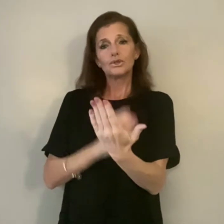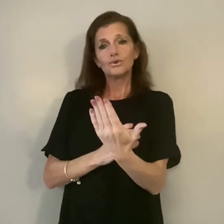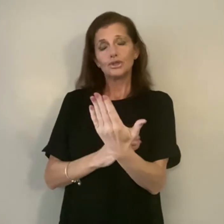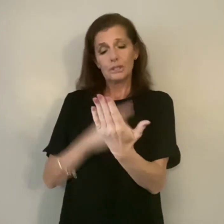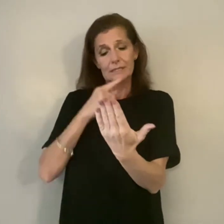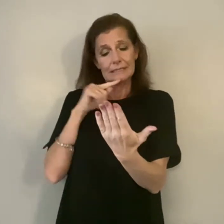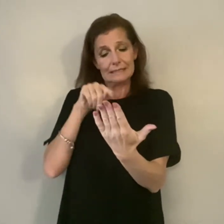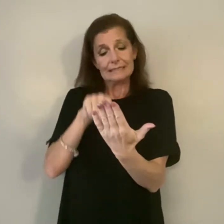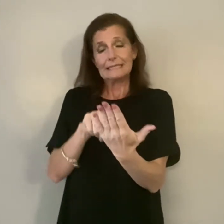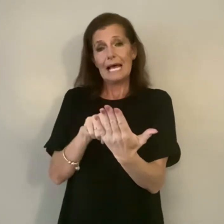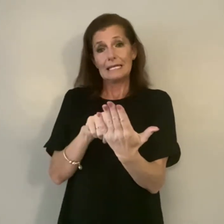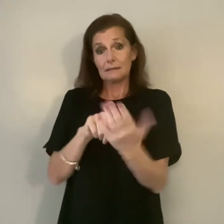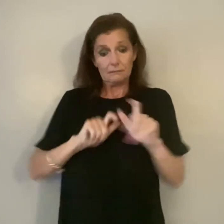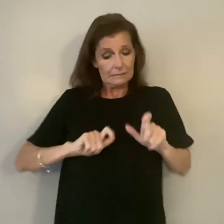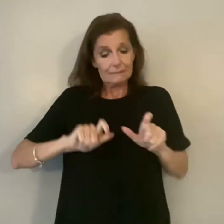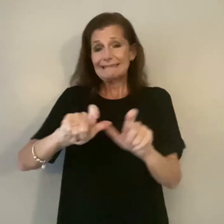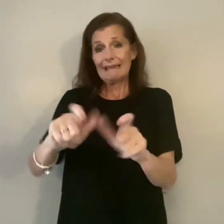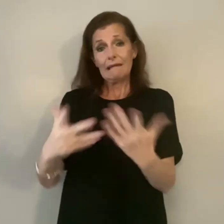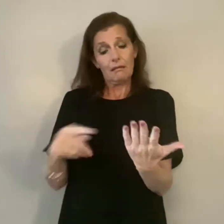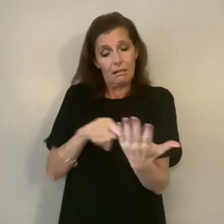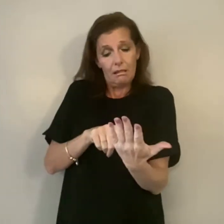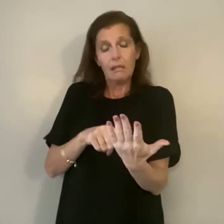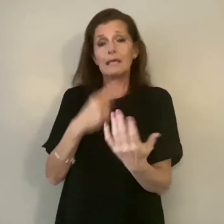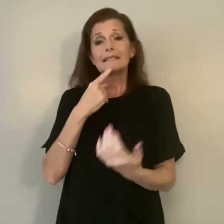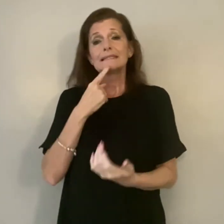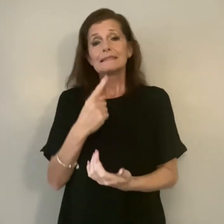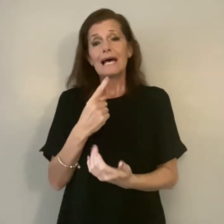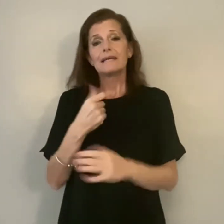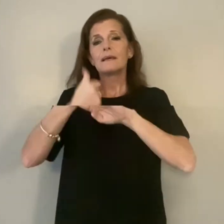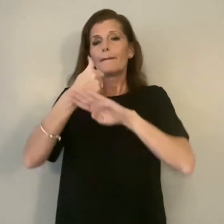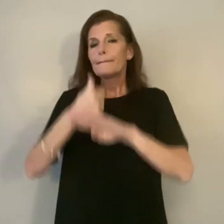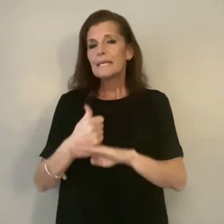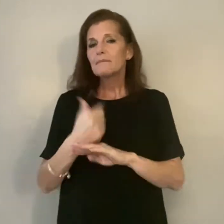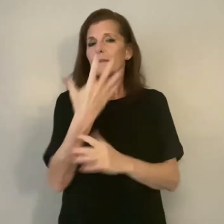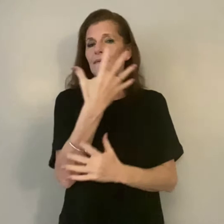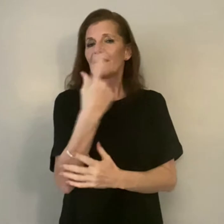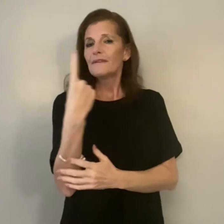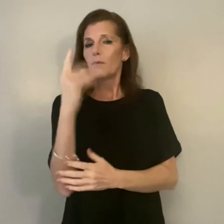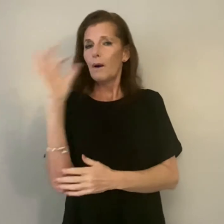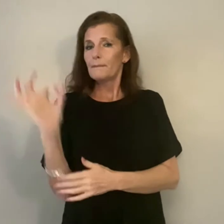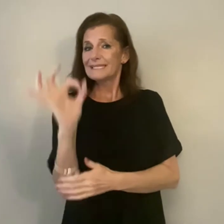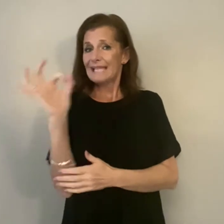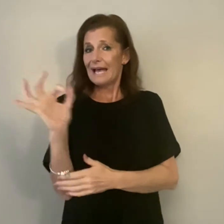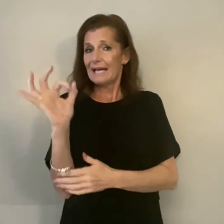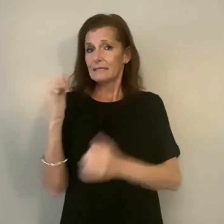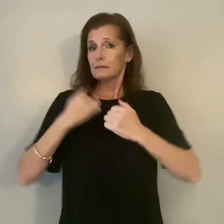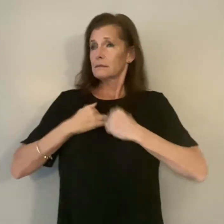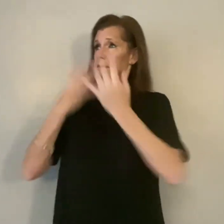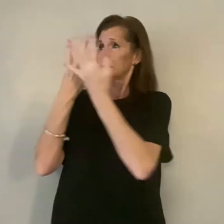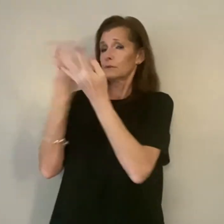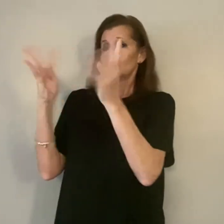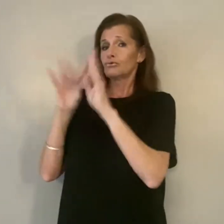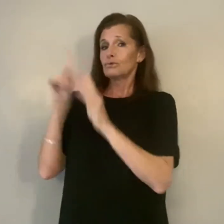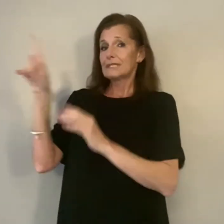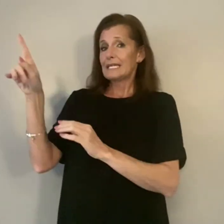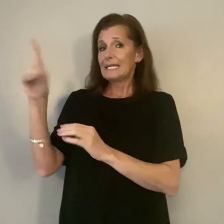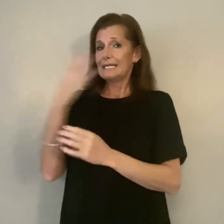and the way we defined it and continue to do so, is that a minimum of 51% of our trustees